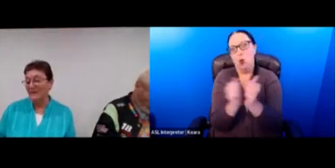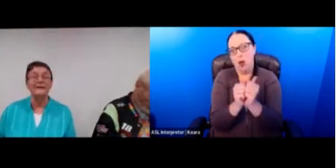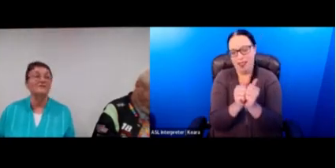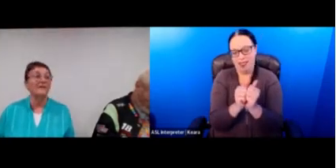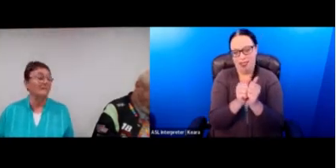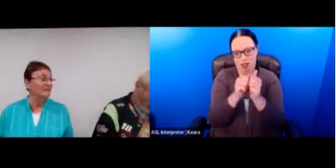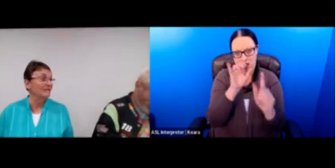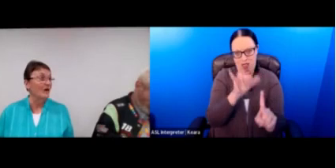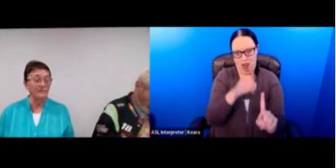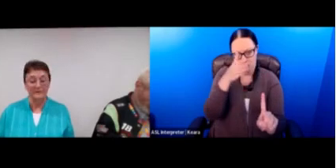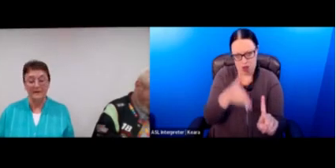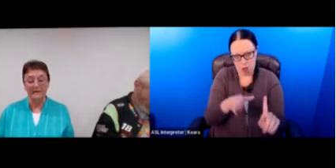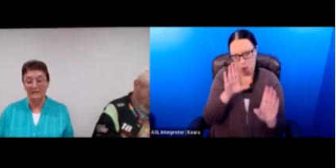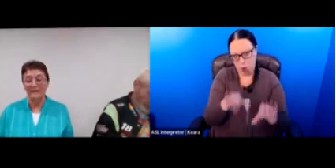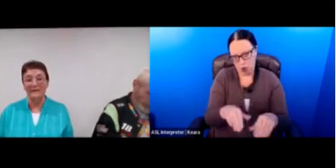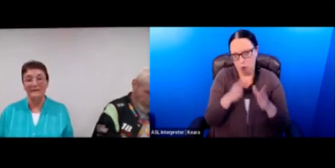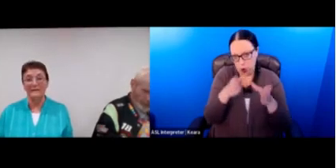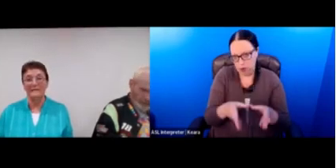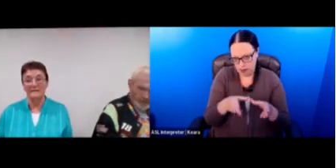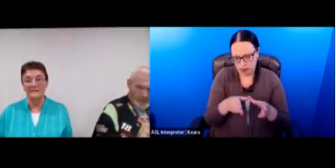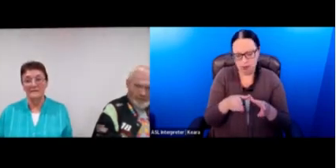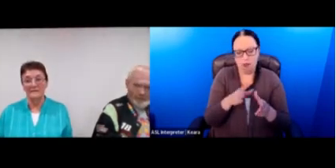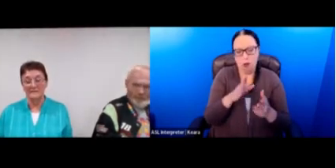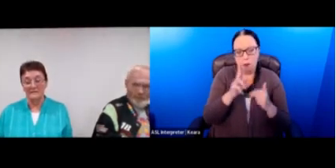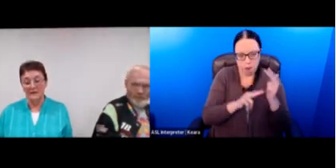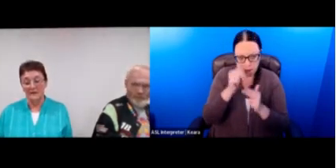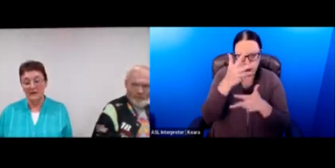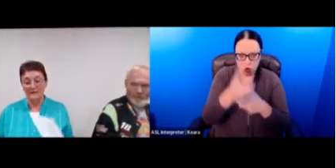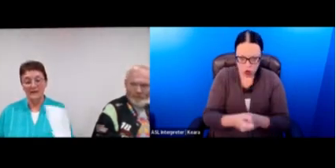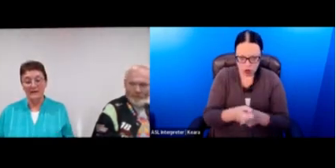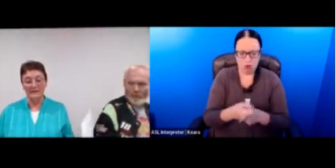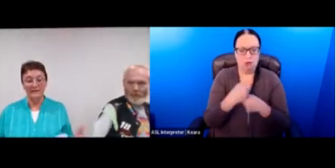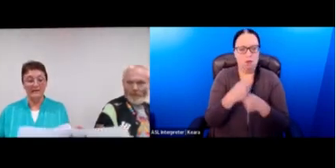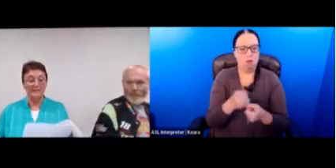and make adjustments as often as needed. Okay, and next slide,